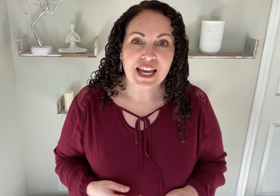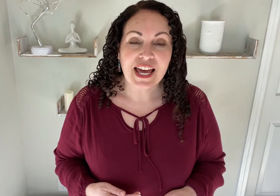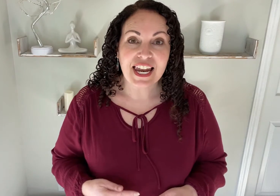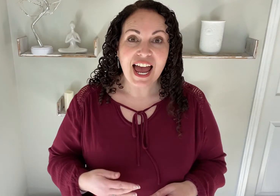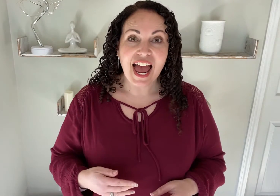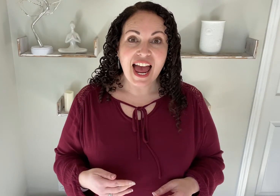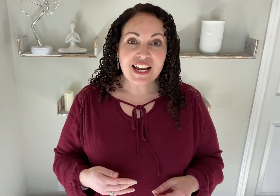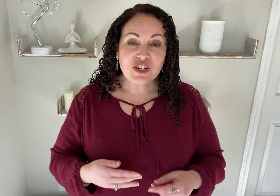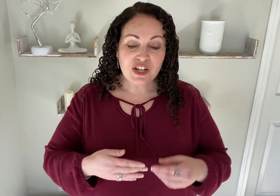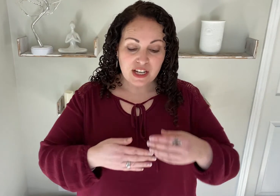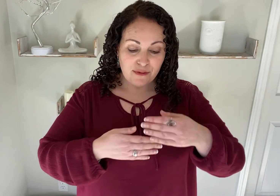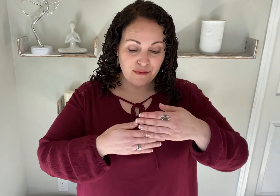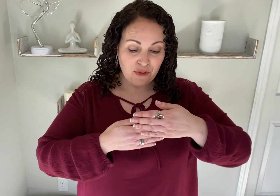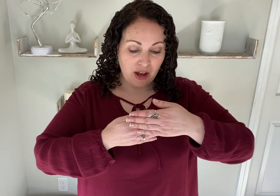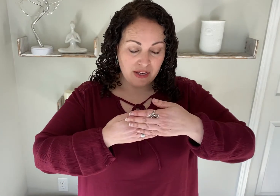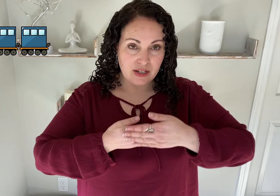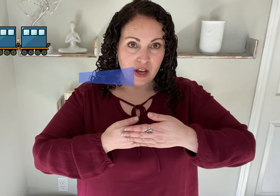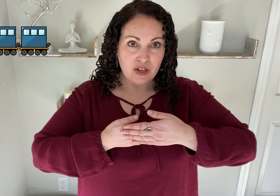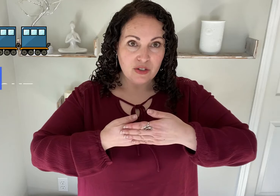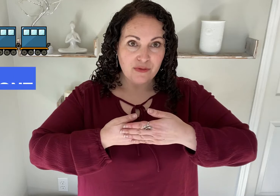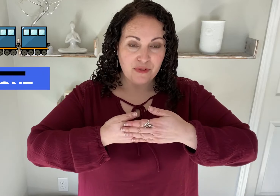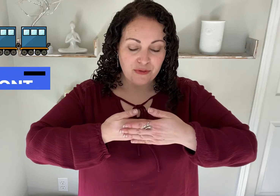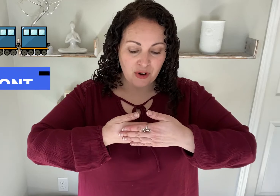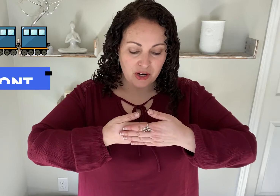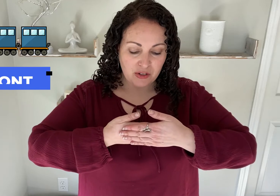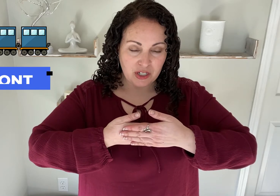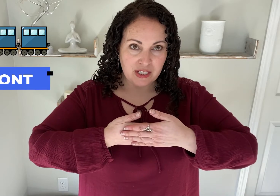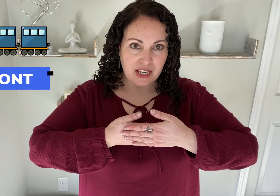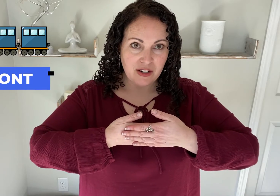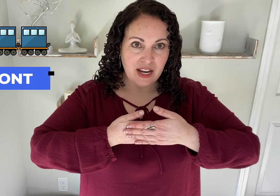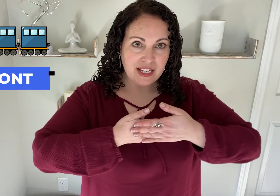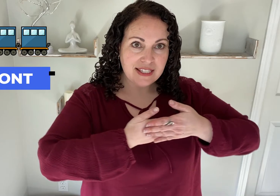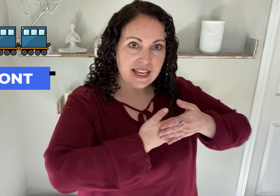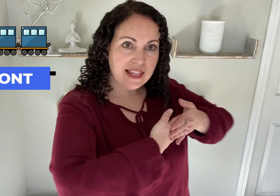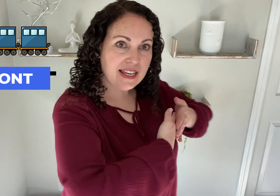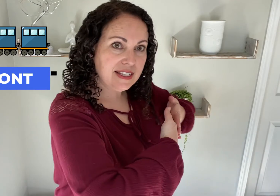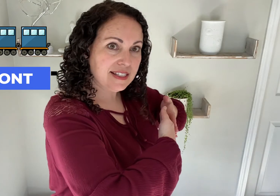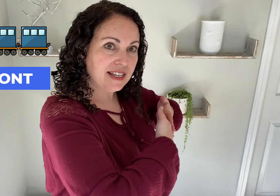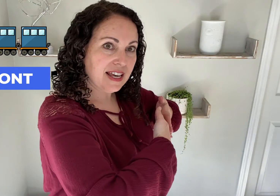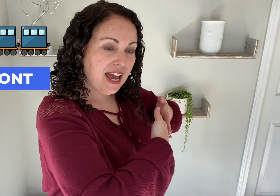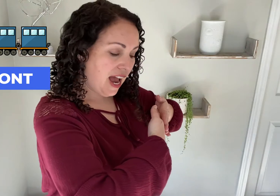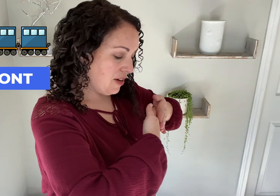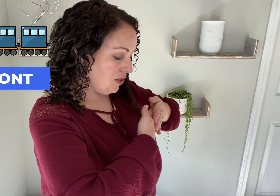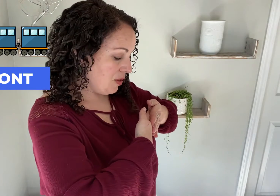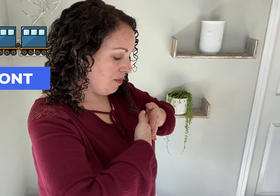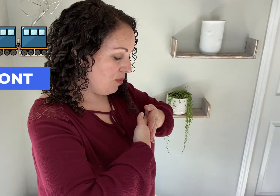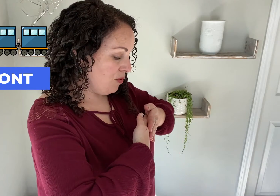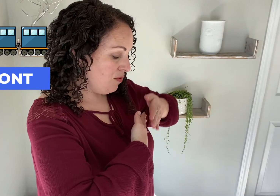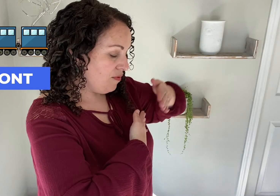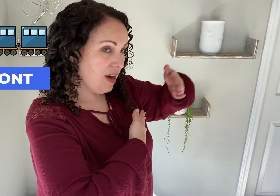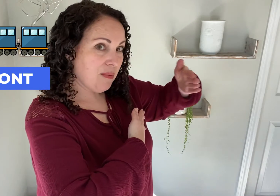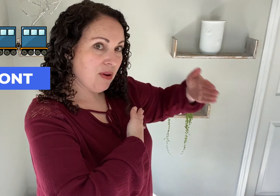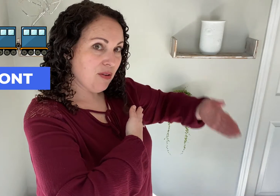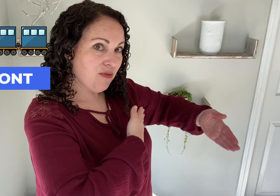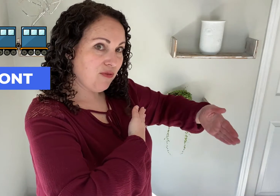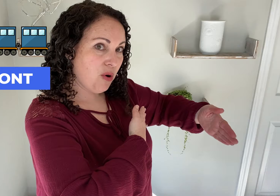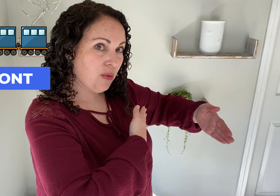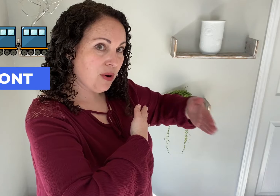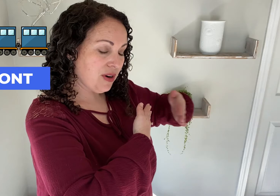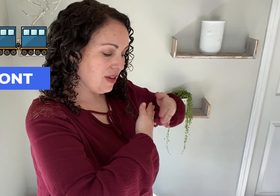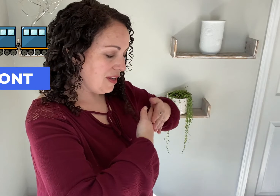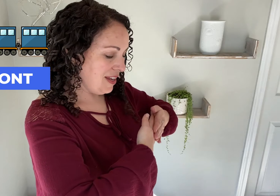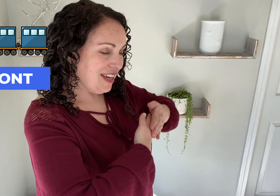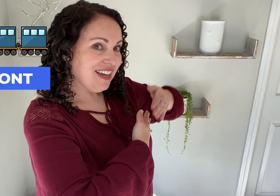an engine in front so for front you're going to take your hands like this and move them forward,